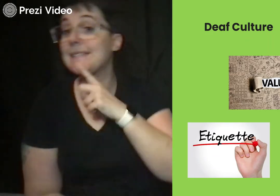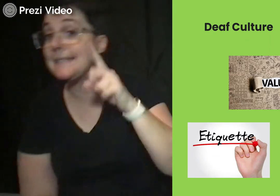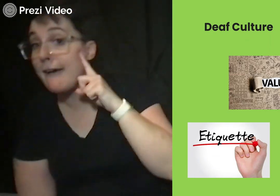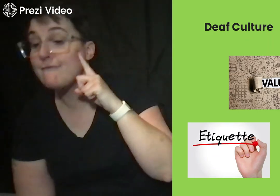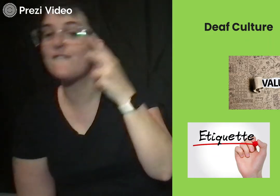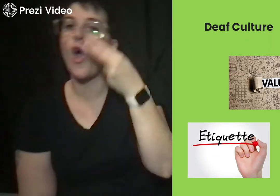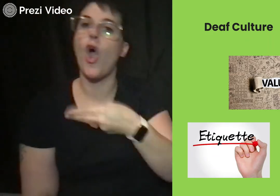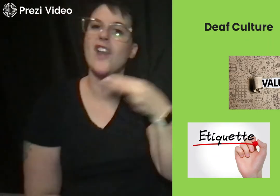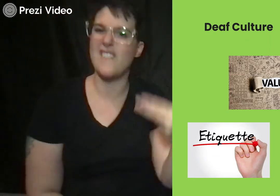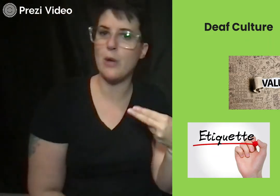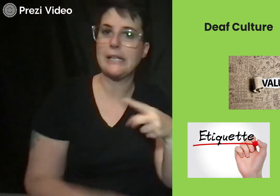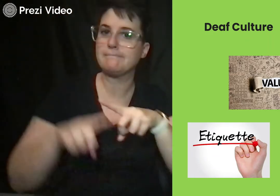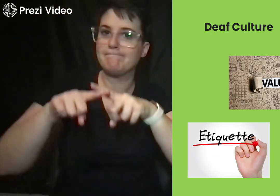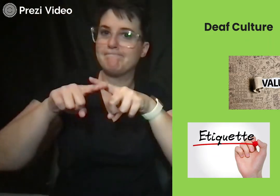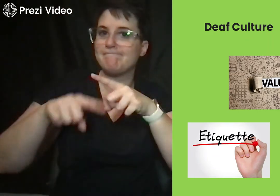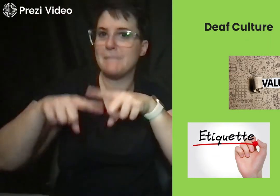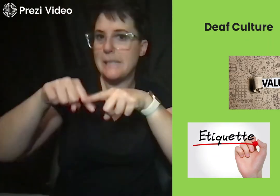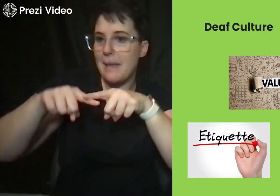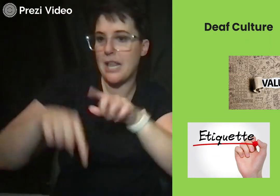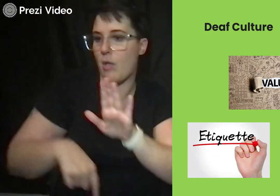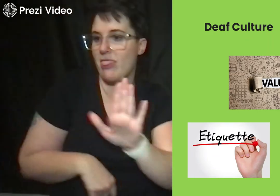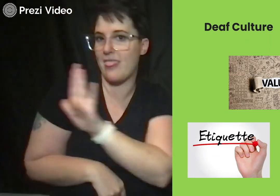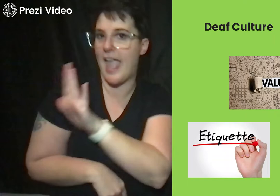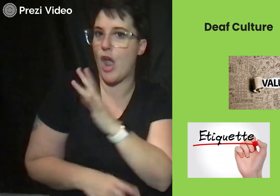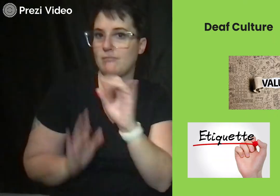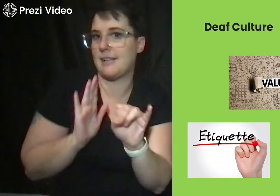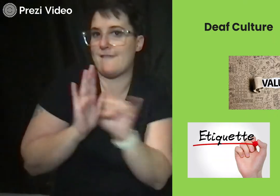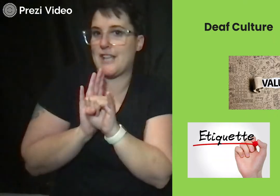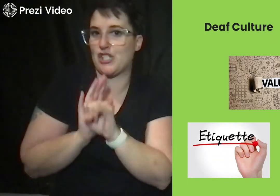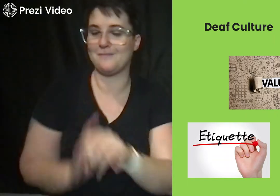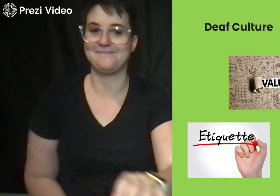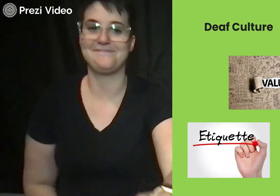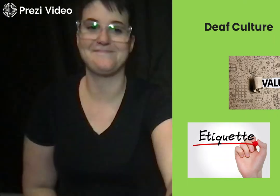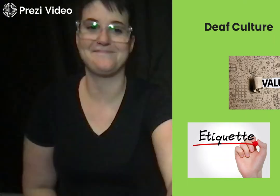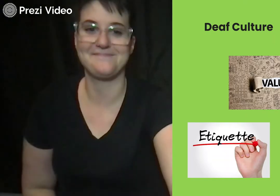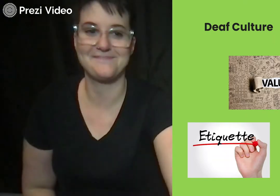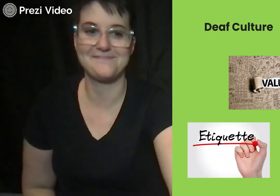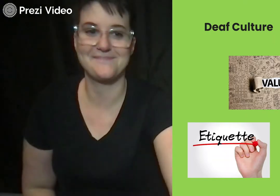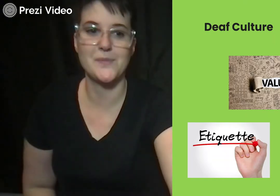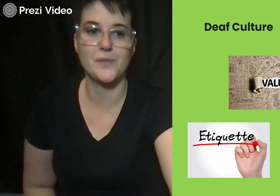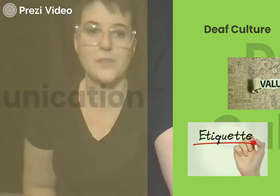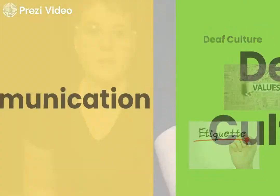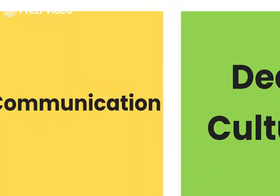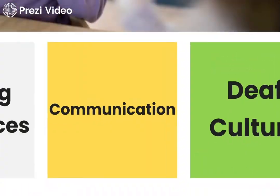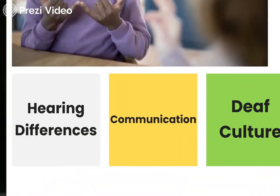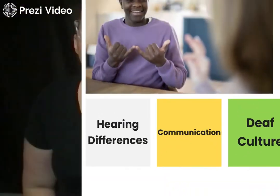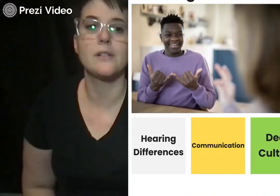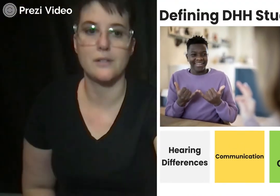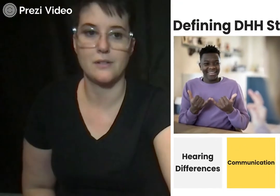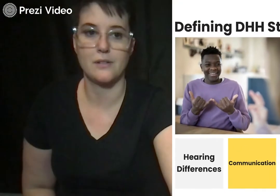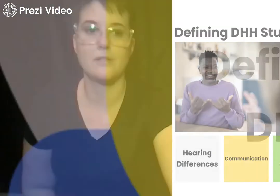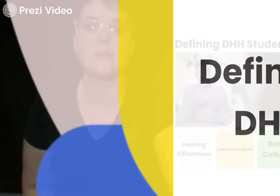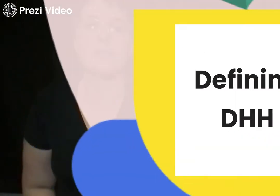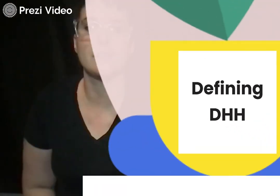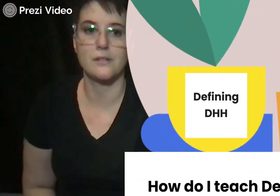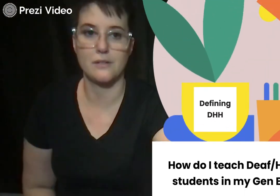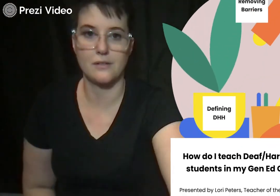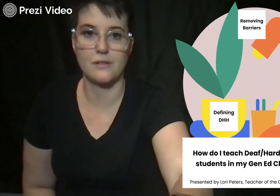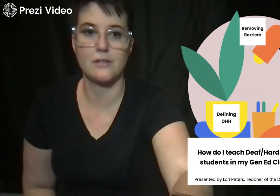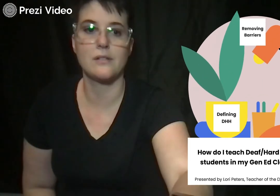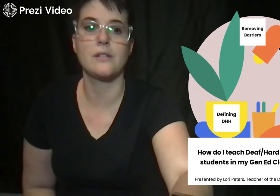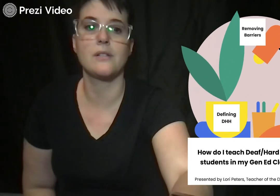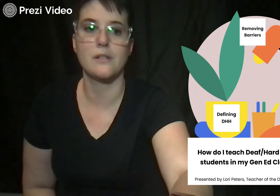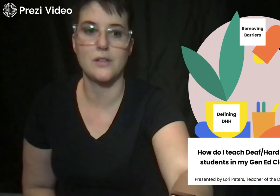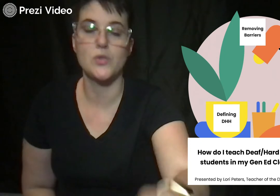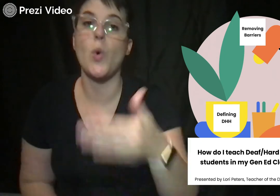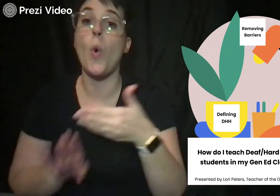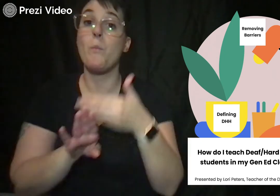So please refer to students as Deaf or Hard of Hearing depending on how they identify.